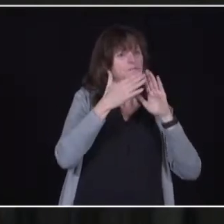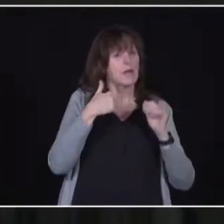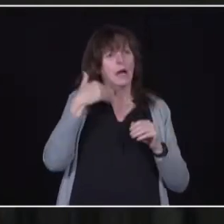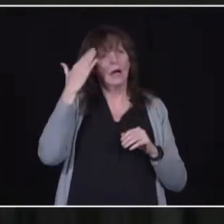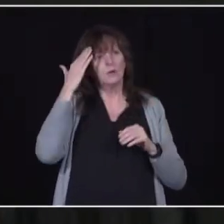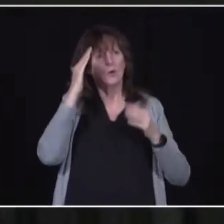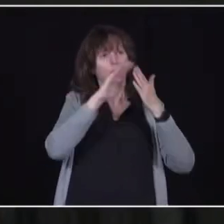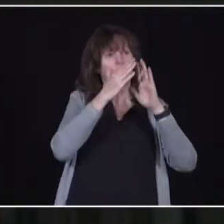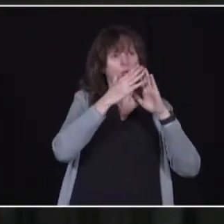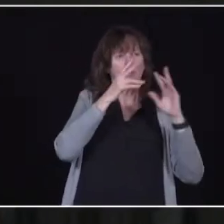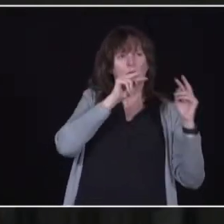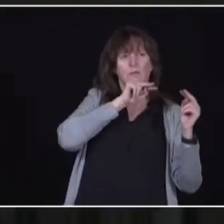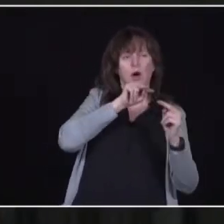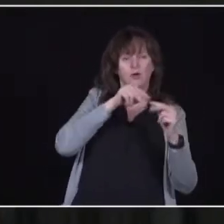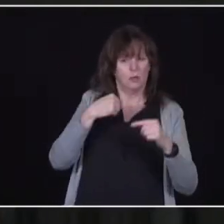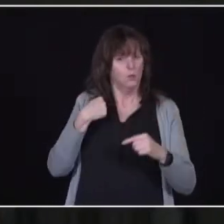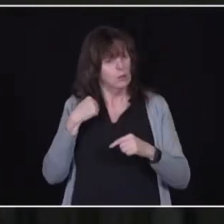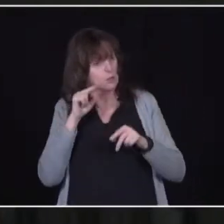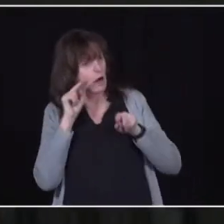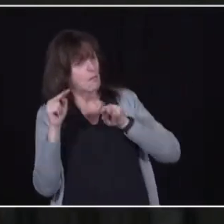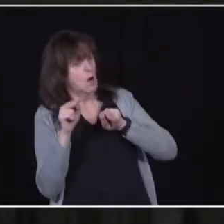monitoring very